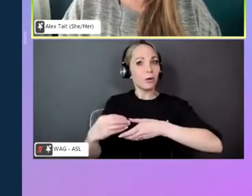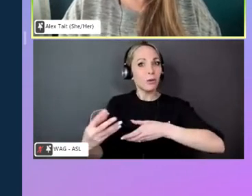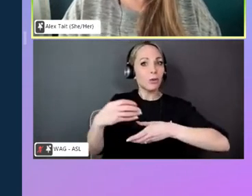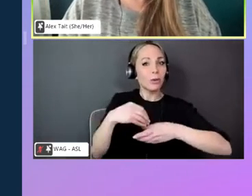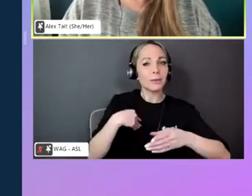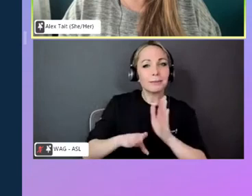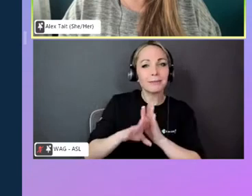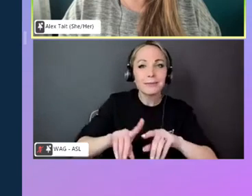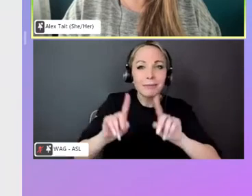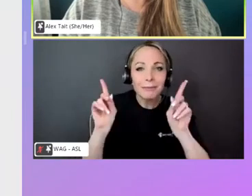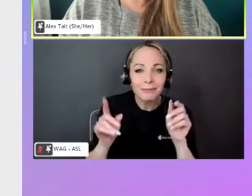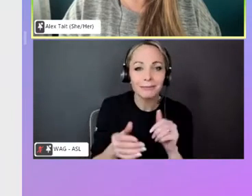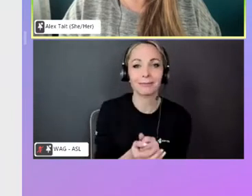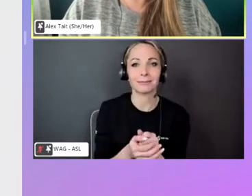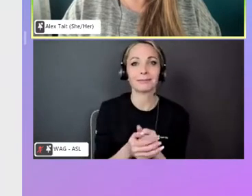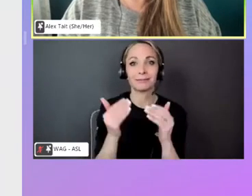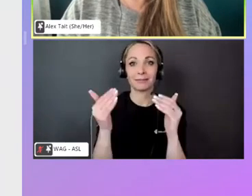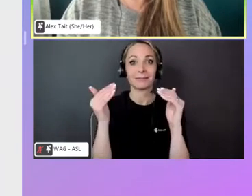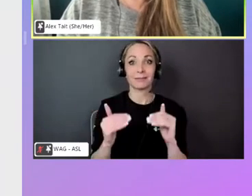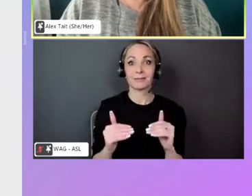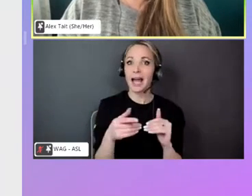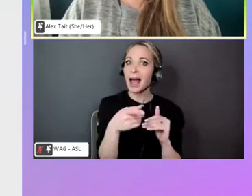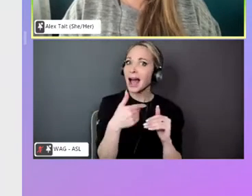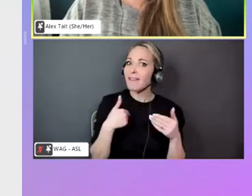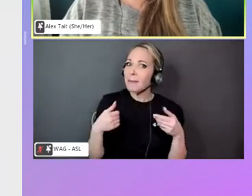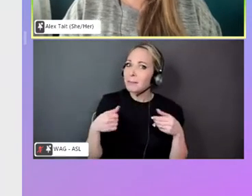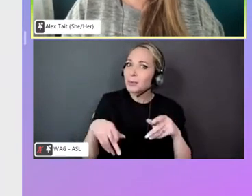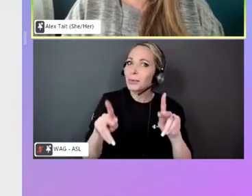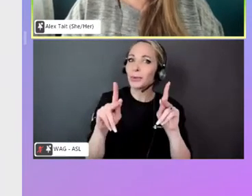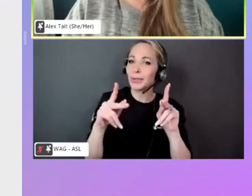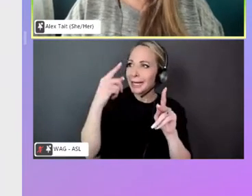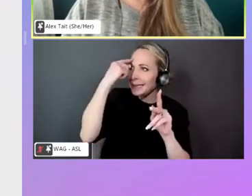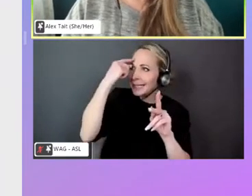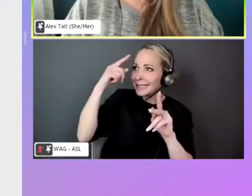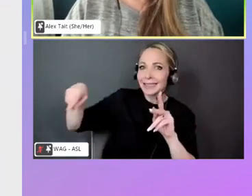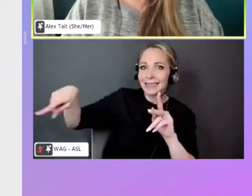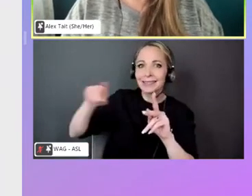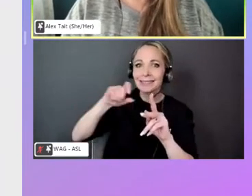Let's pivot to this opportunity we have as technologists and overcoming